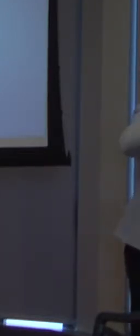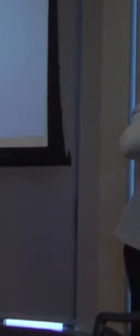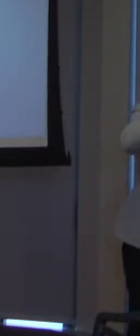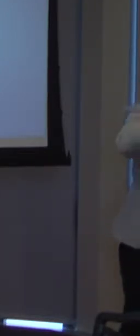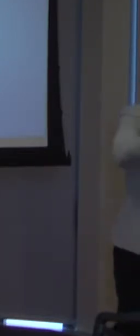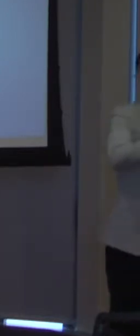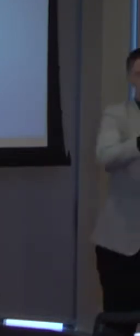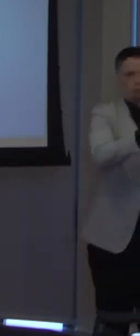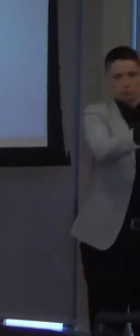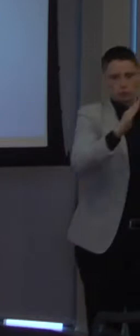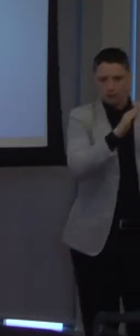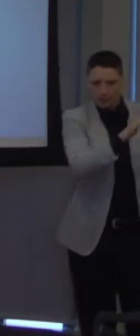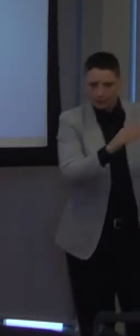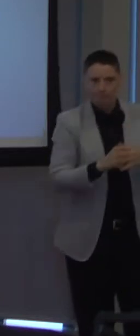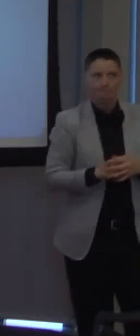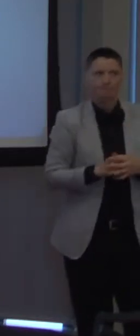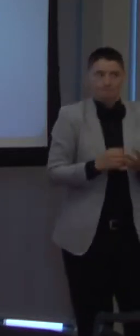without, kind of, previous local experience.